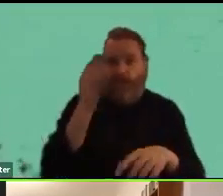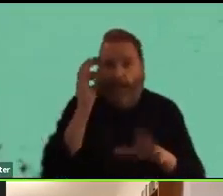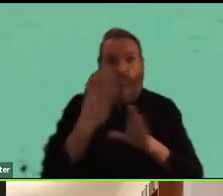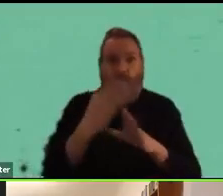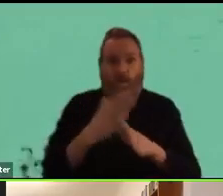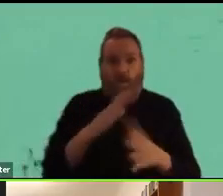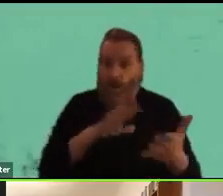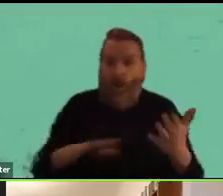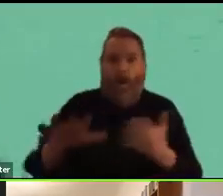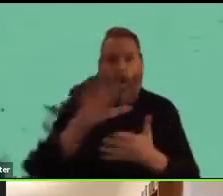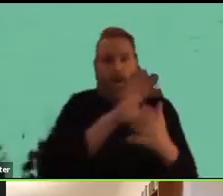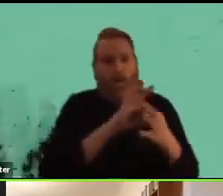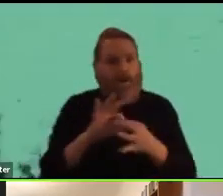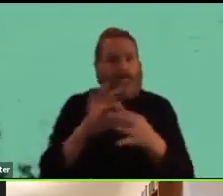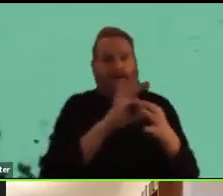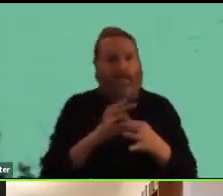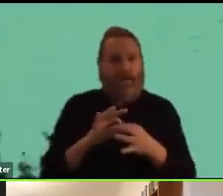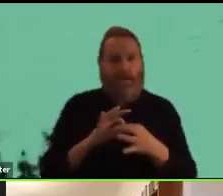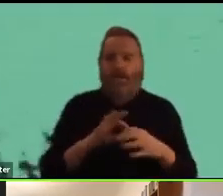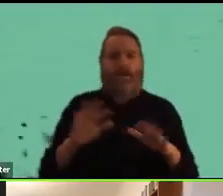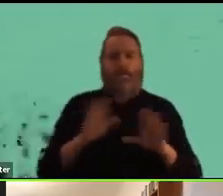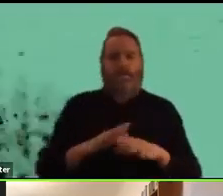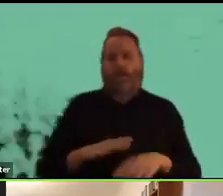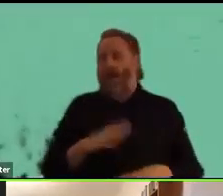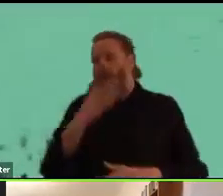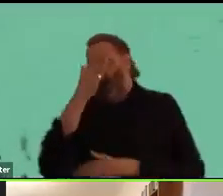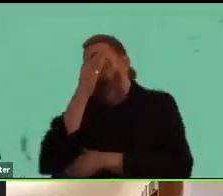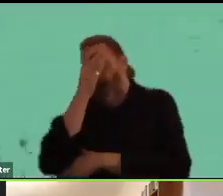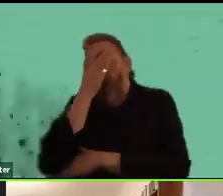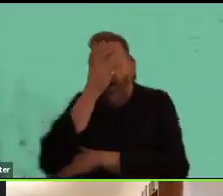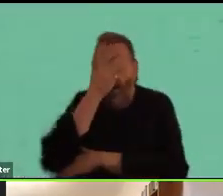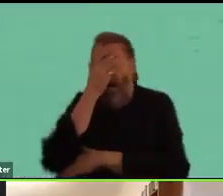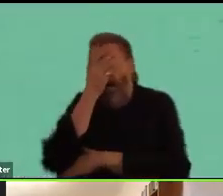let's not talk ourselves down and there's nothing we can do Boris Johnson’s all-powerful you know